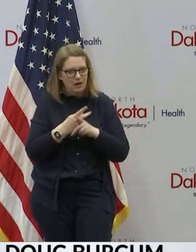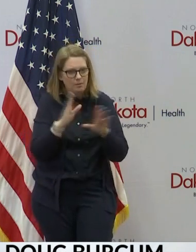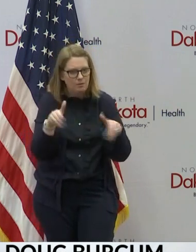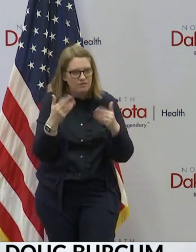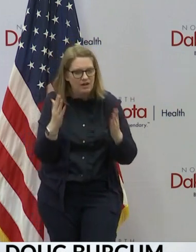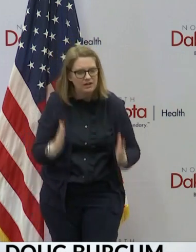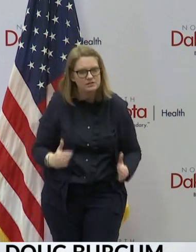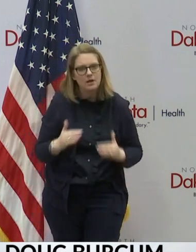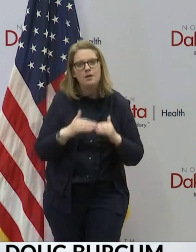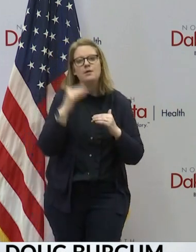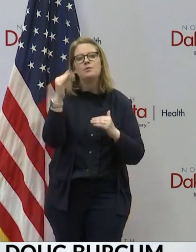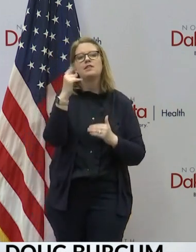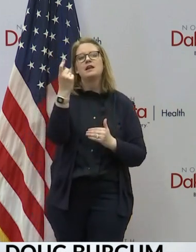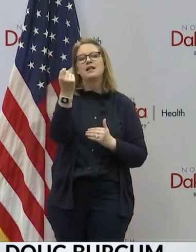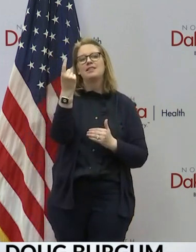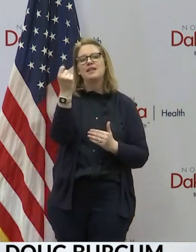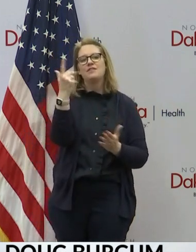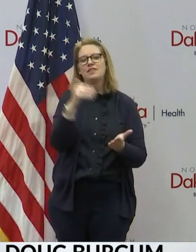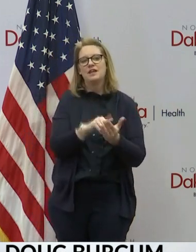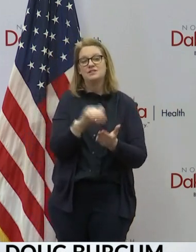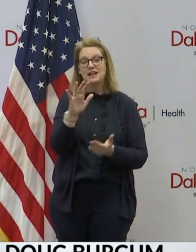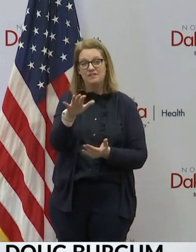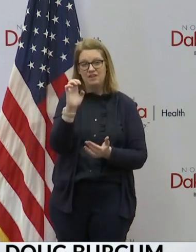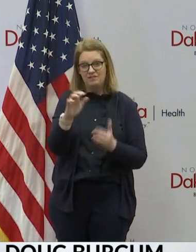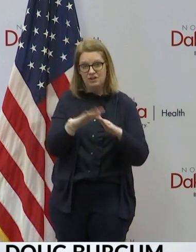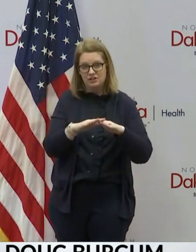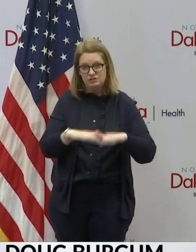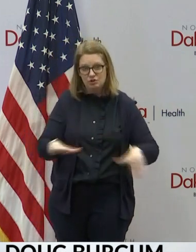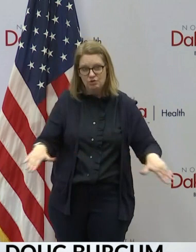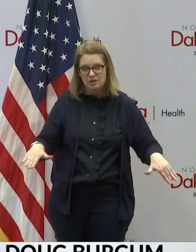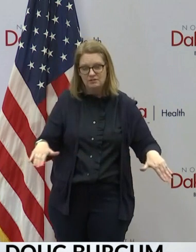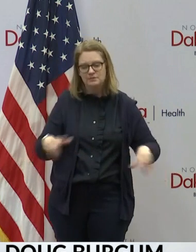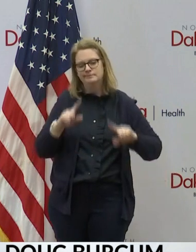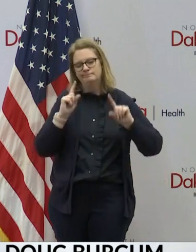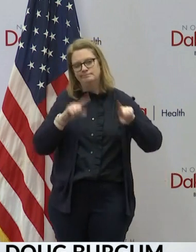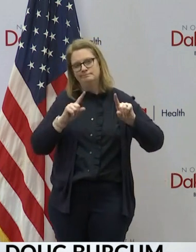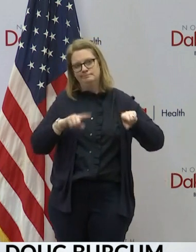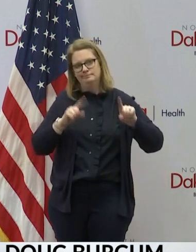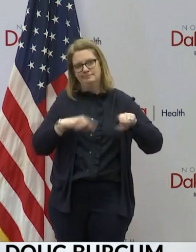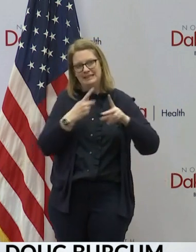OPTED IN AND KEPT OPERATING. SINCE MARCH 30th WHEN THE